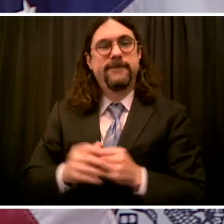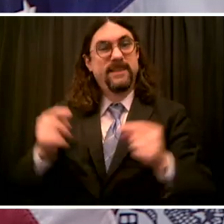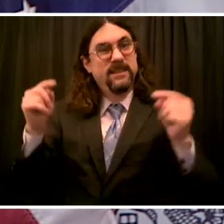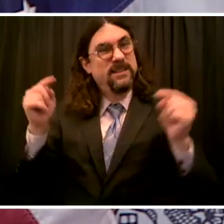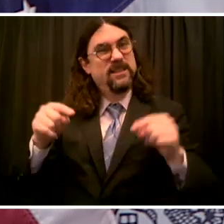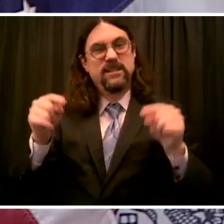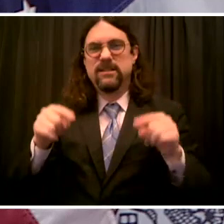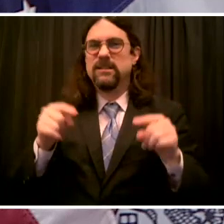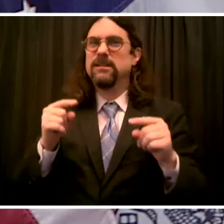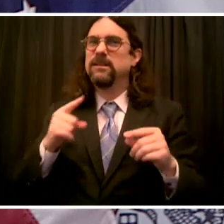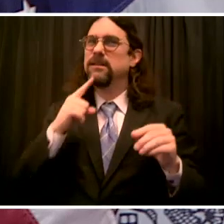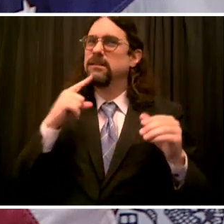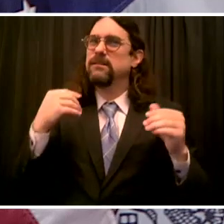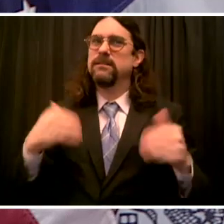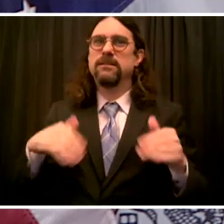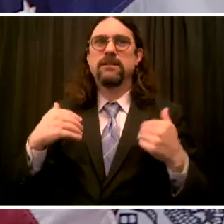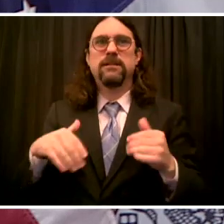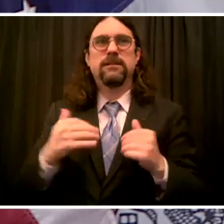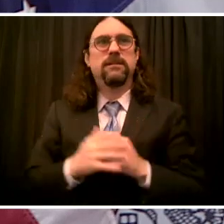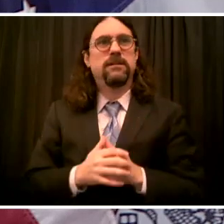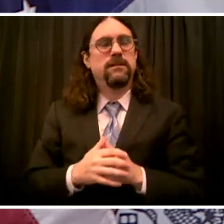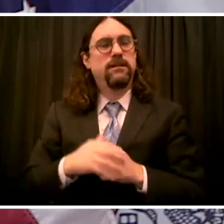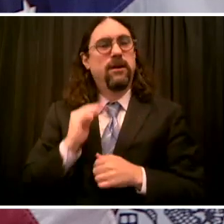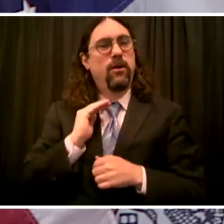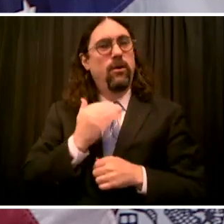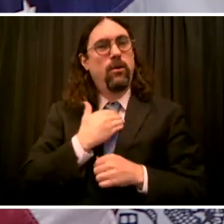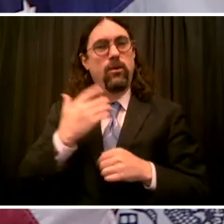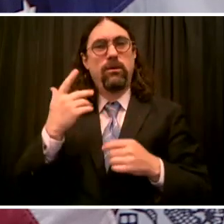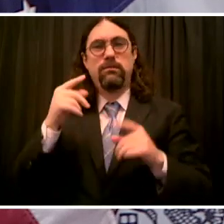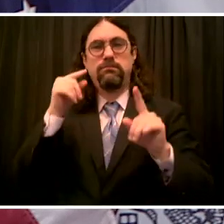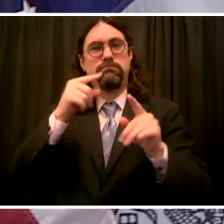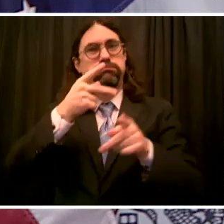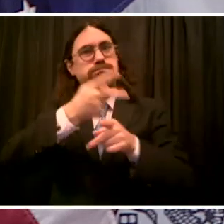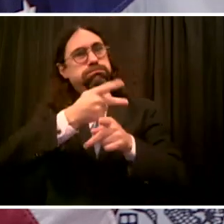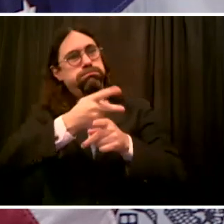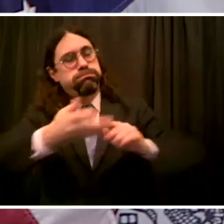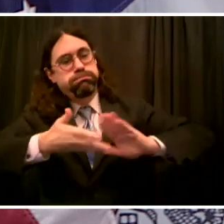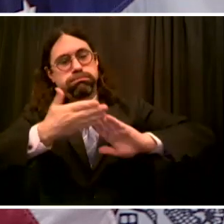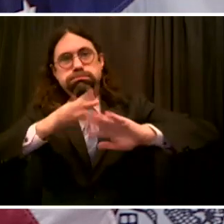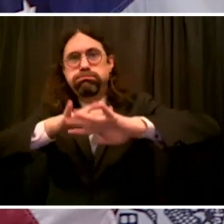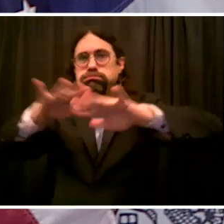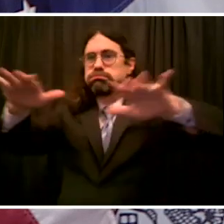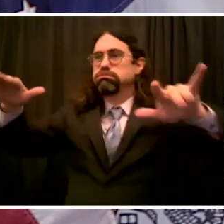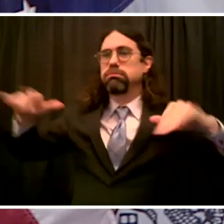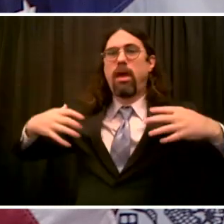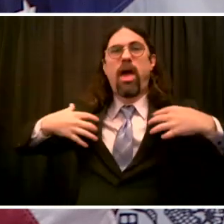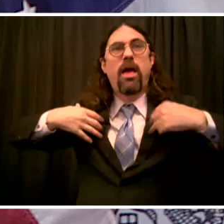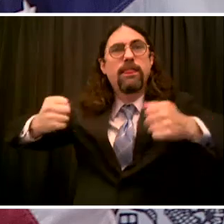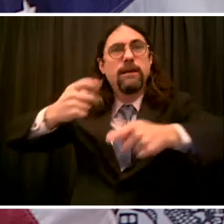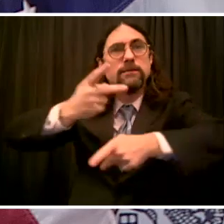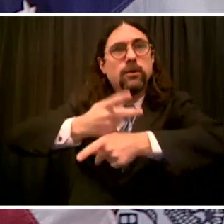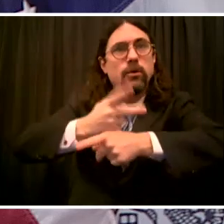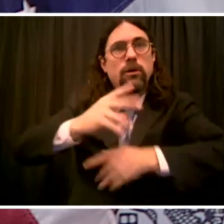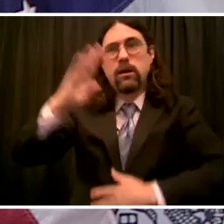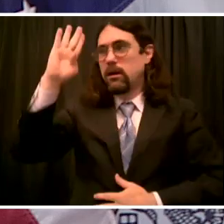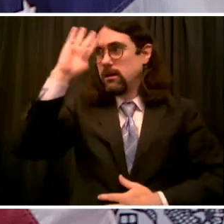TH ISIS THE BIGGEST HEALTH CARE CRISIS, THE GREATEST CHALLENGEHA TT WE'VE FACED IN